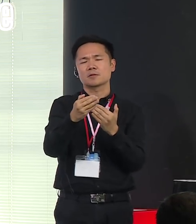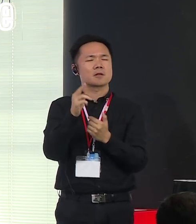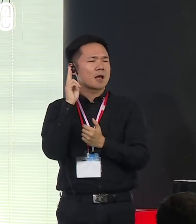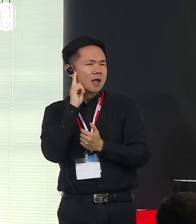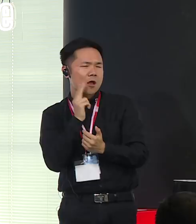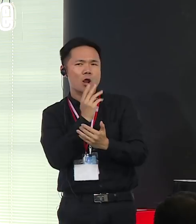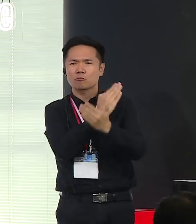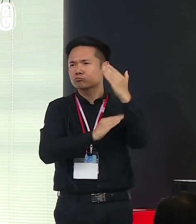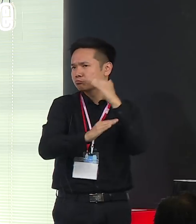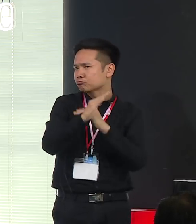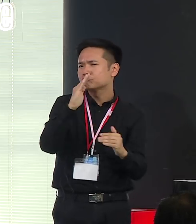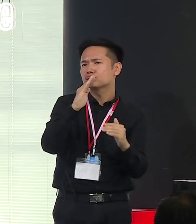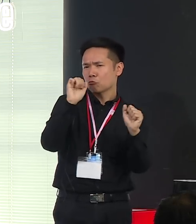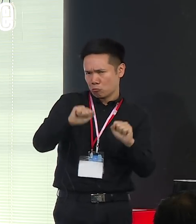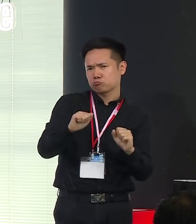Special Olympics through these events, I